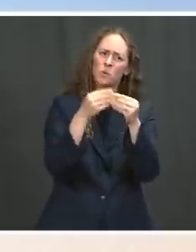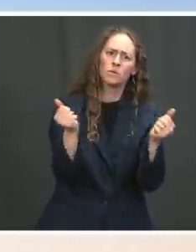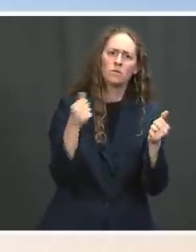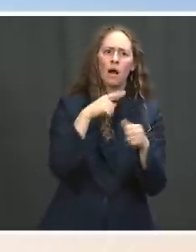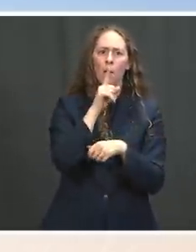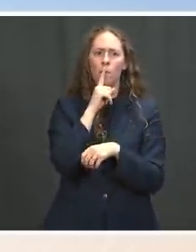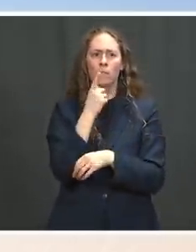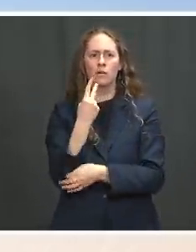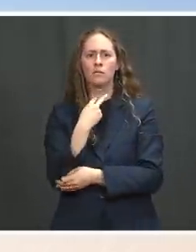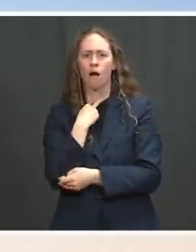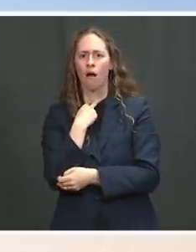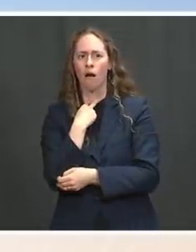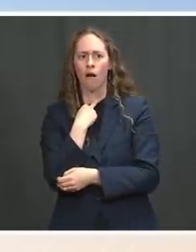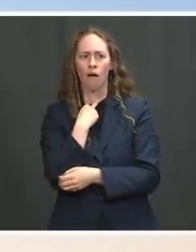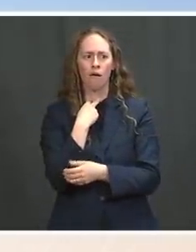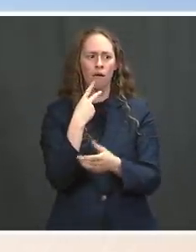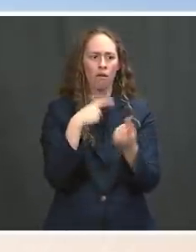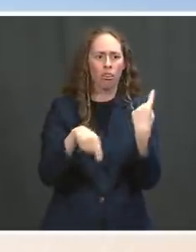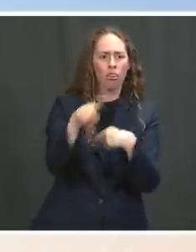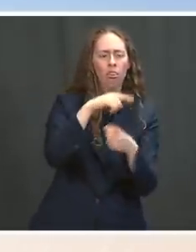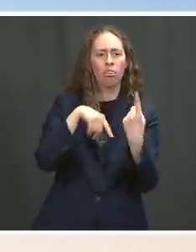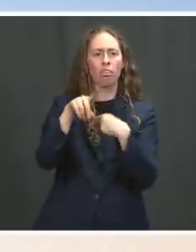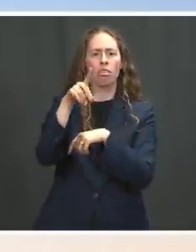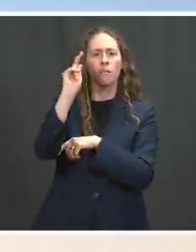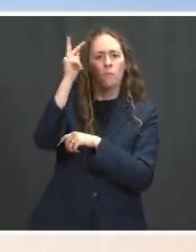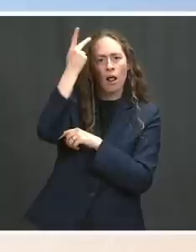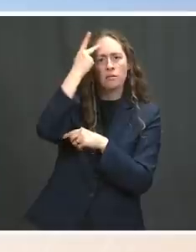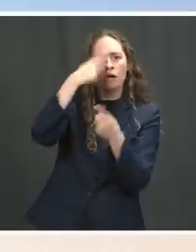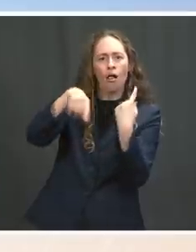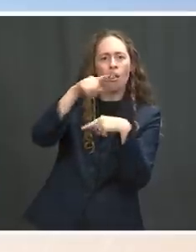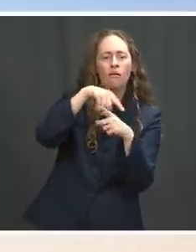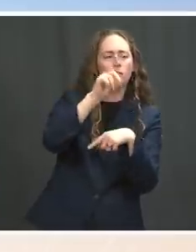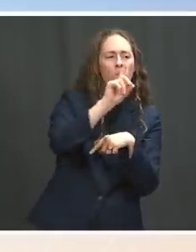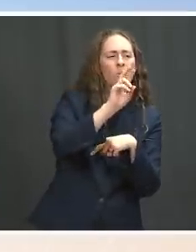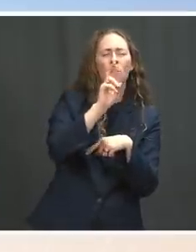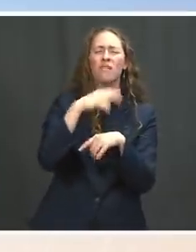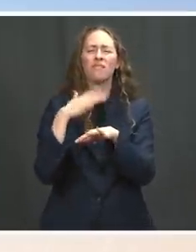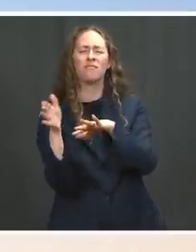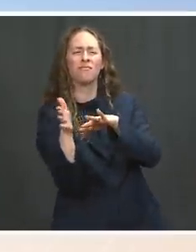Because, at the end of the day, what we've seen is a massive reduction in the number of children